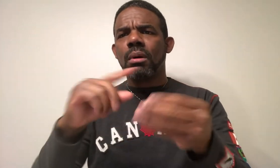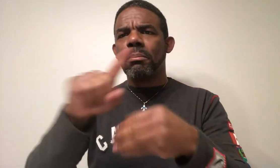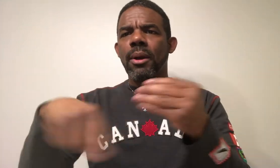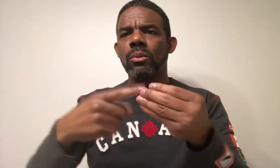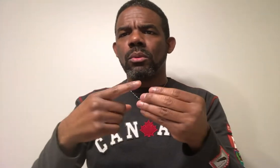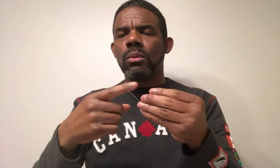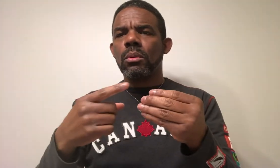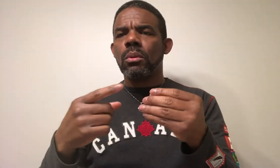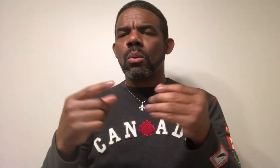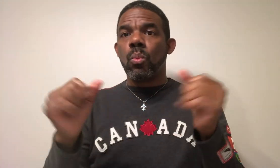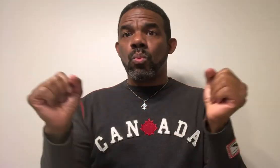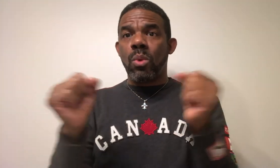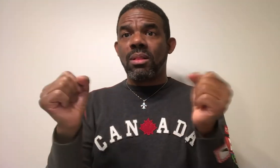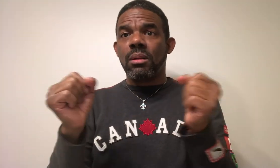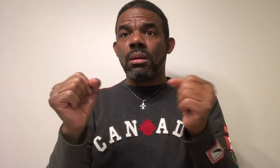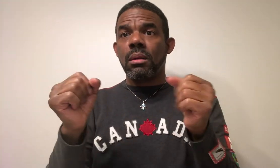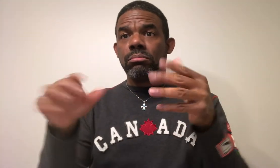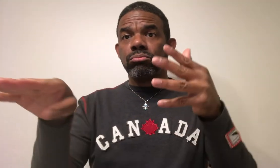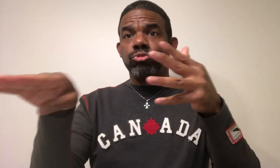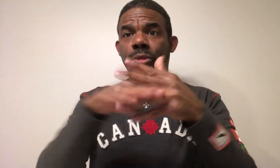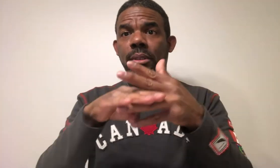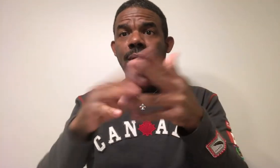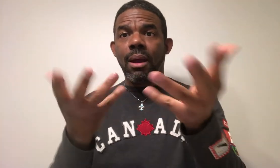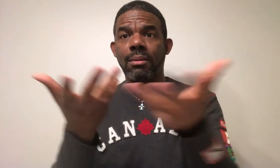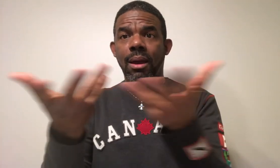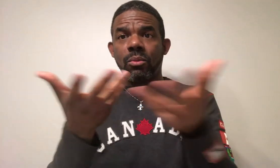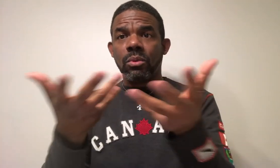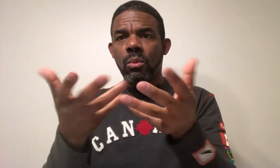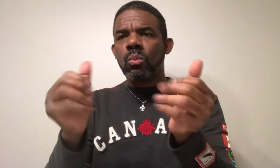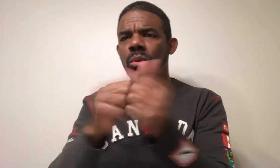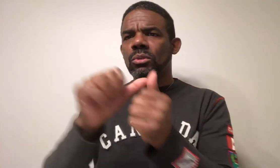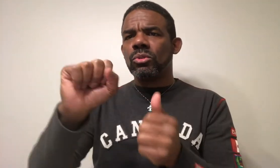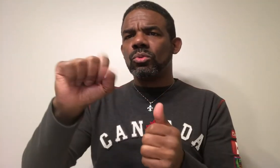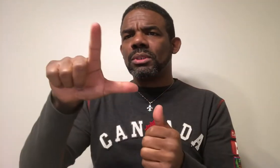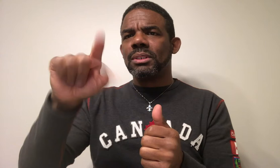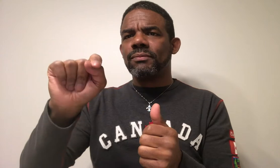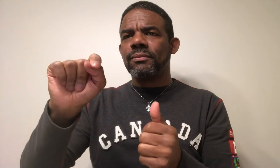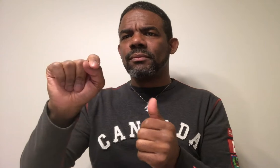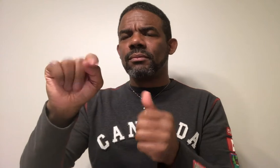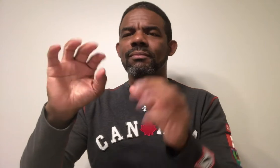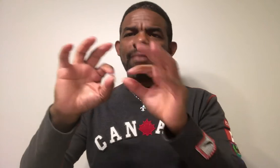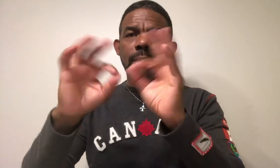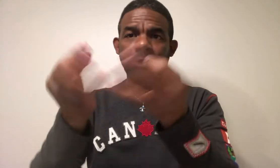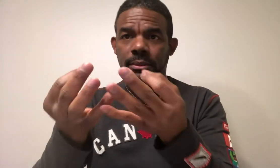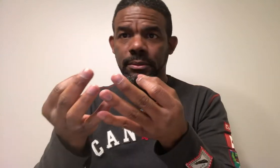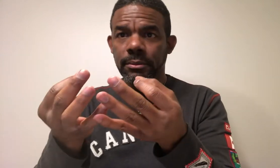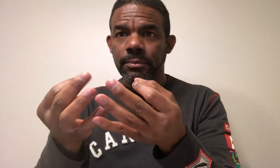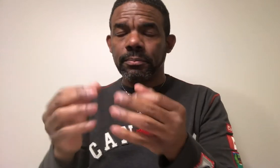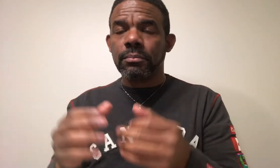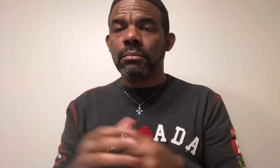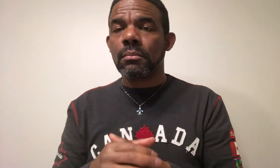Previously, we let you know about the Winter Break Hangout with SLT Family.